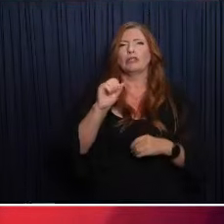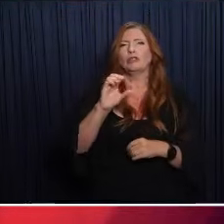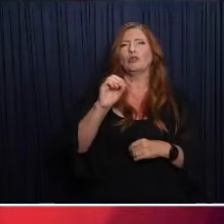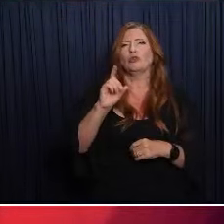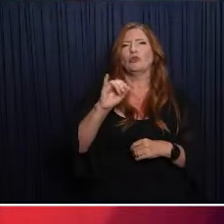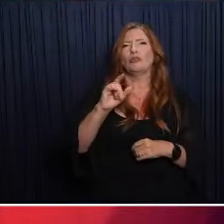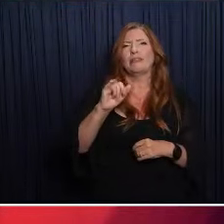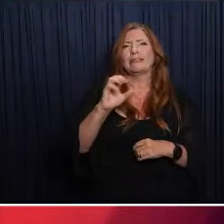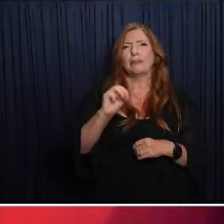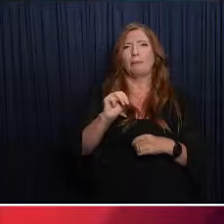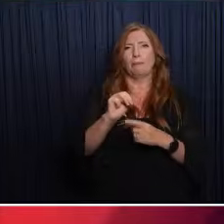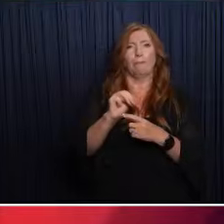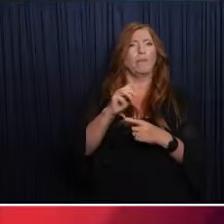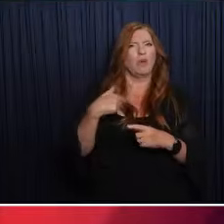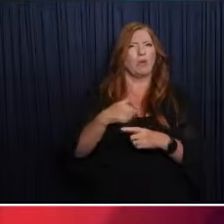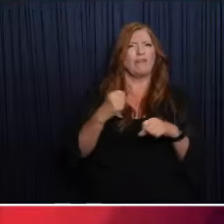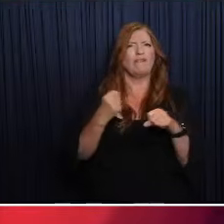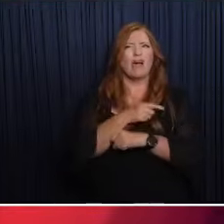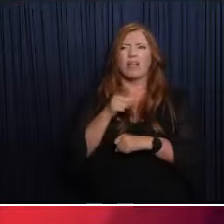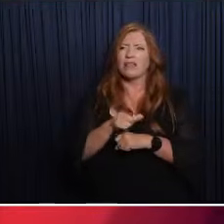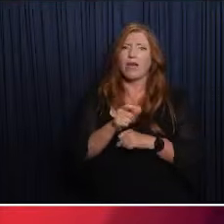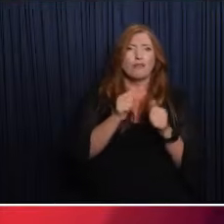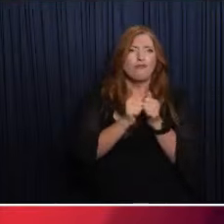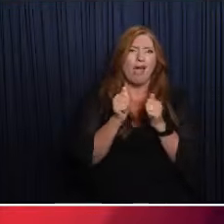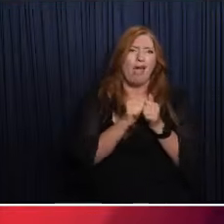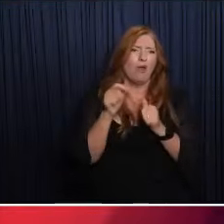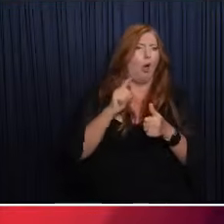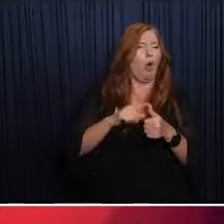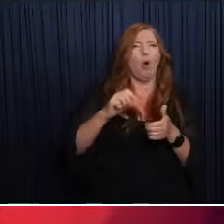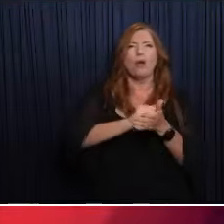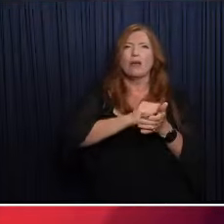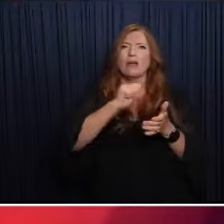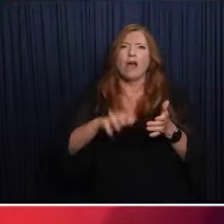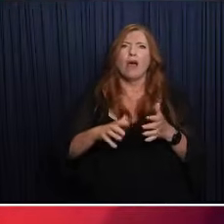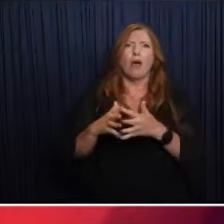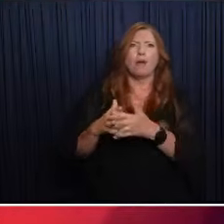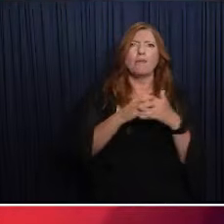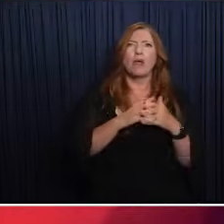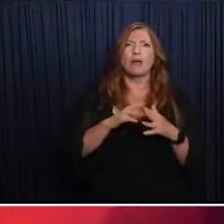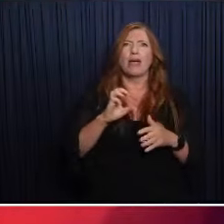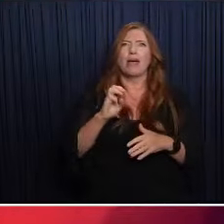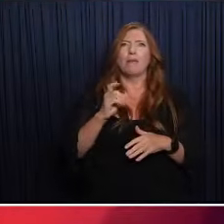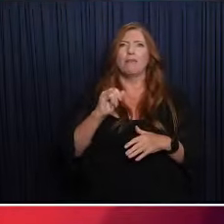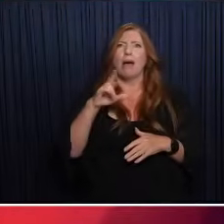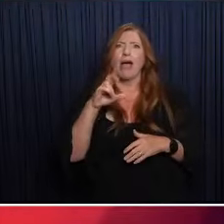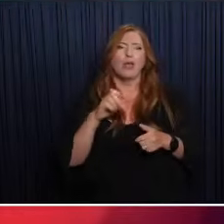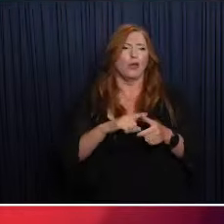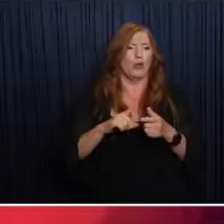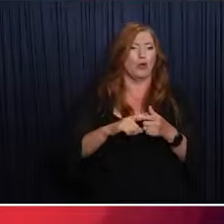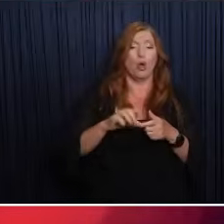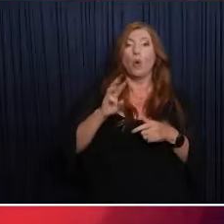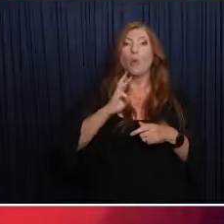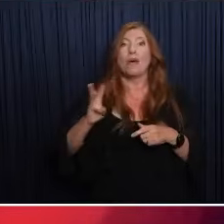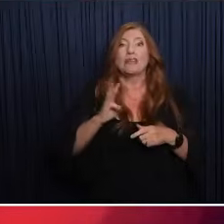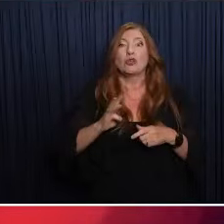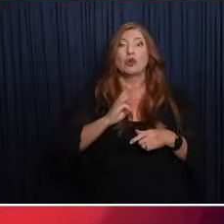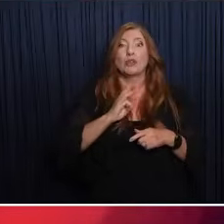LAST NIGHT THE DEMOCRAT PARTY FULLY EMBRACED SOCIALISM.